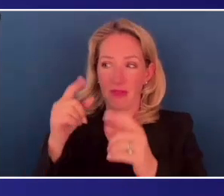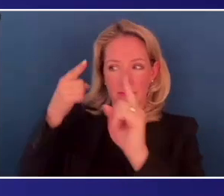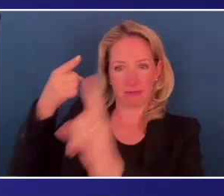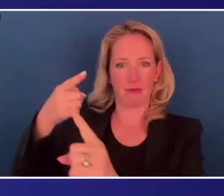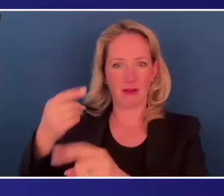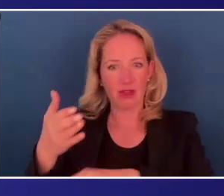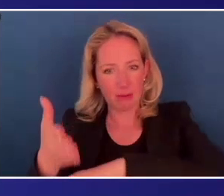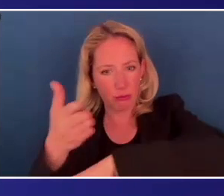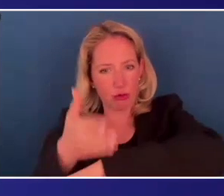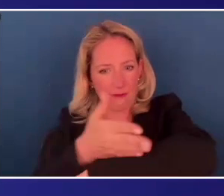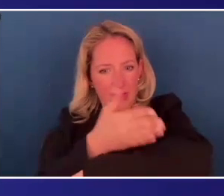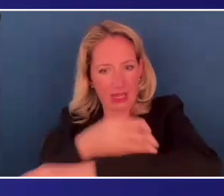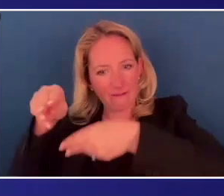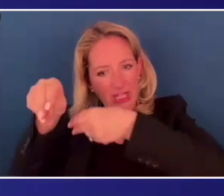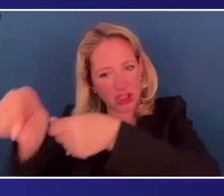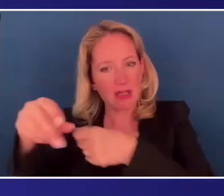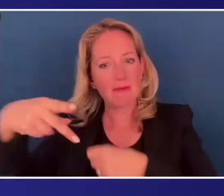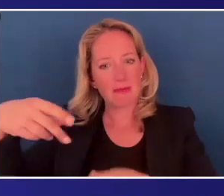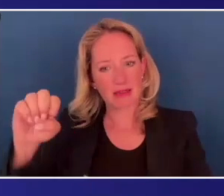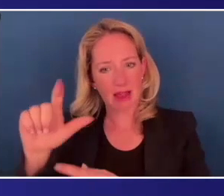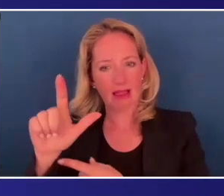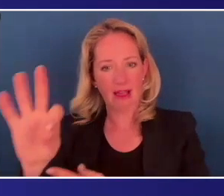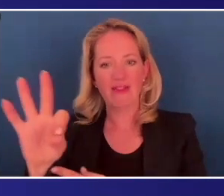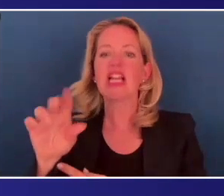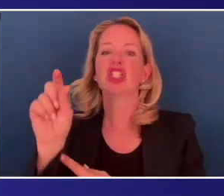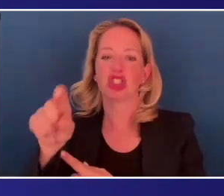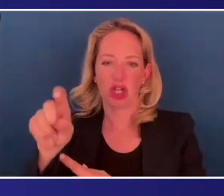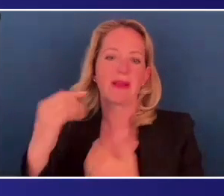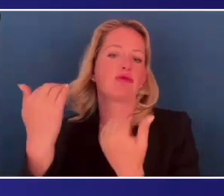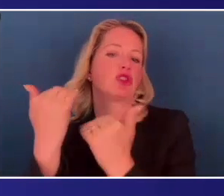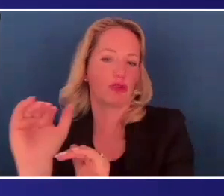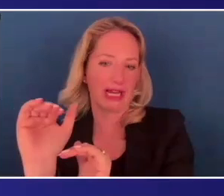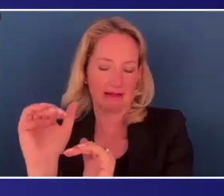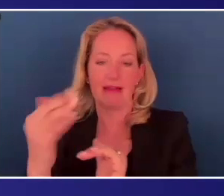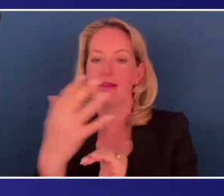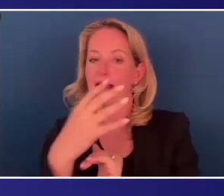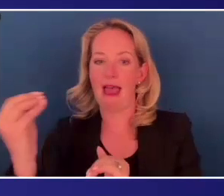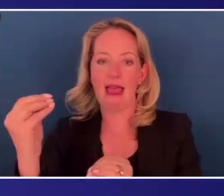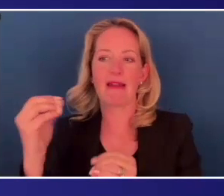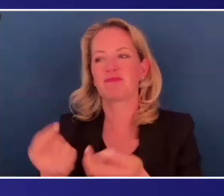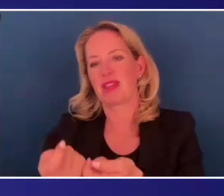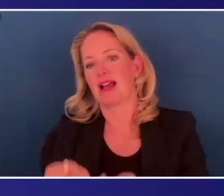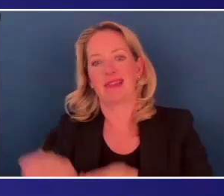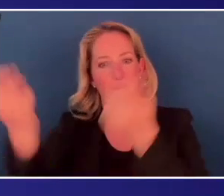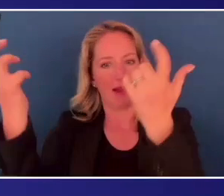What was proposed for the executive order for this program is to restrict eligibility so that it aligns with what the administration wants.